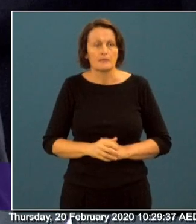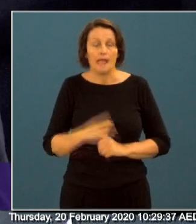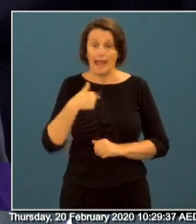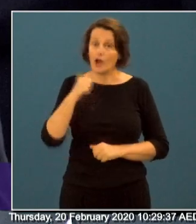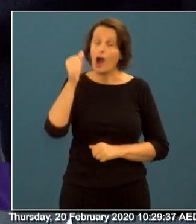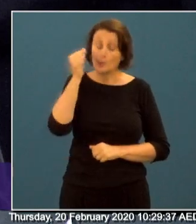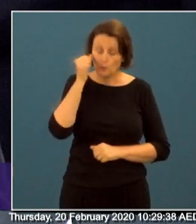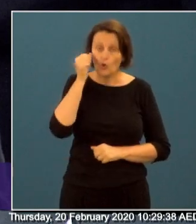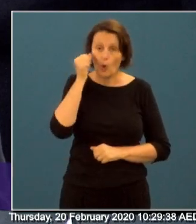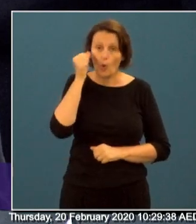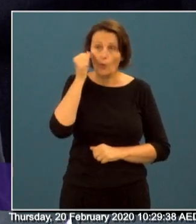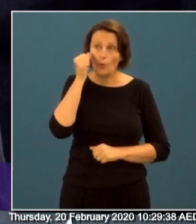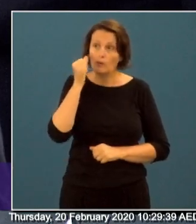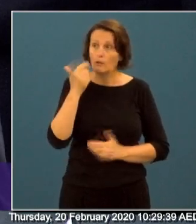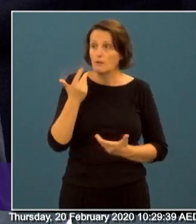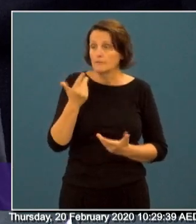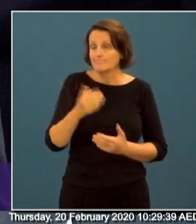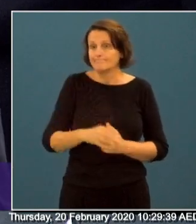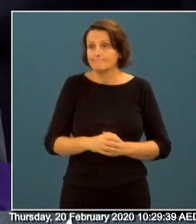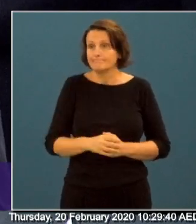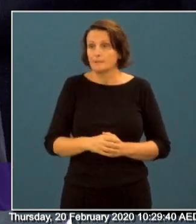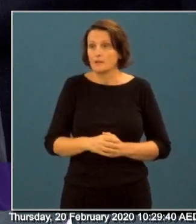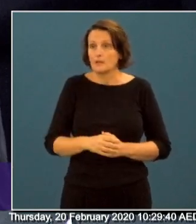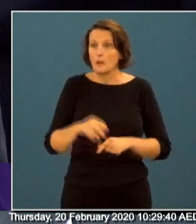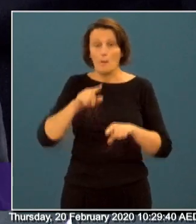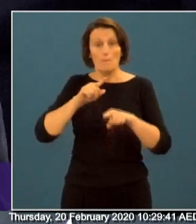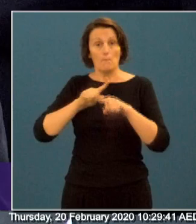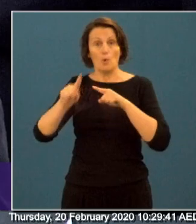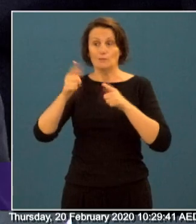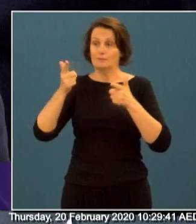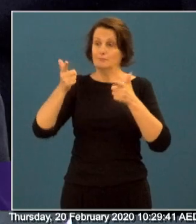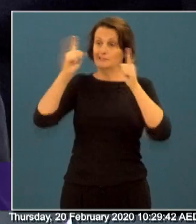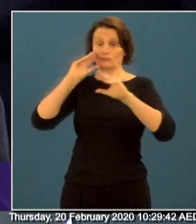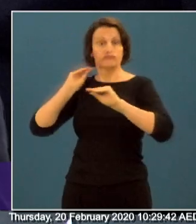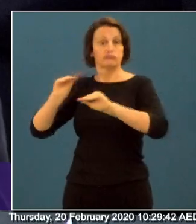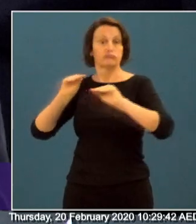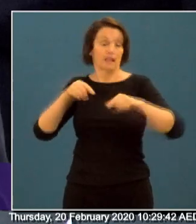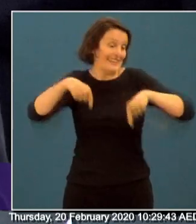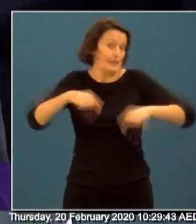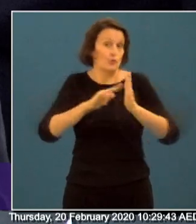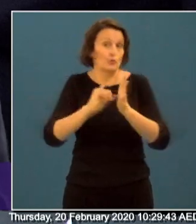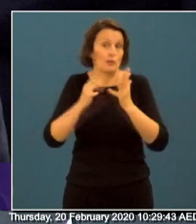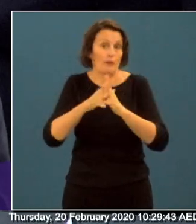most of the — the education is provided, for example, in New South Wales, through New South Wales Health.